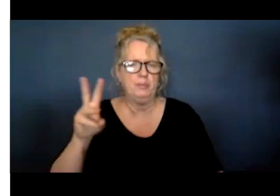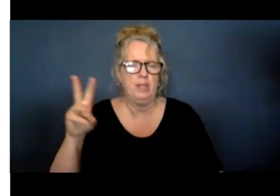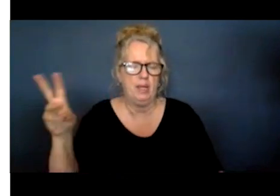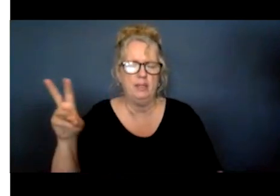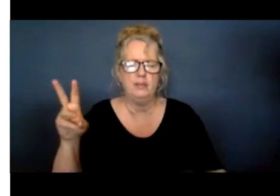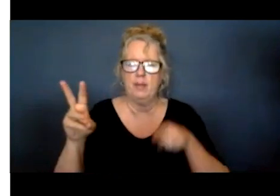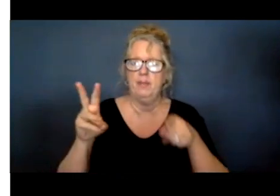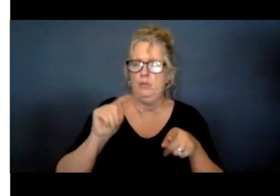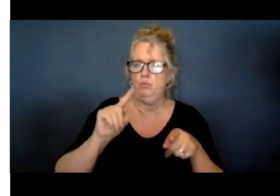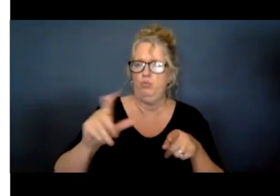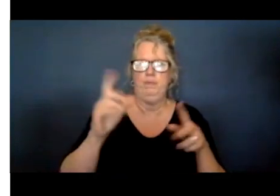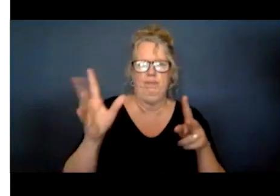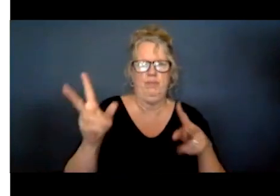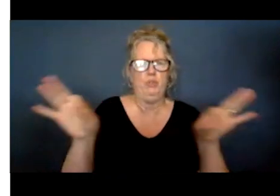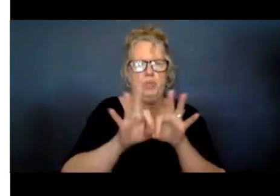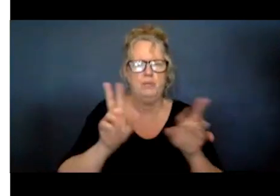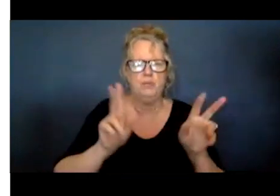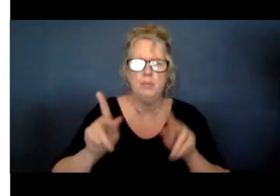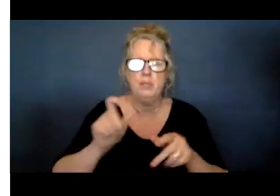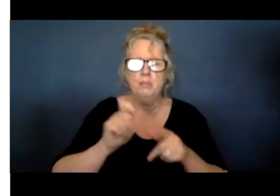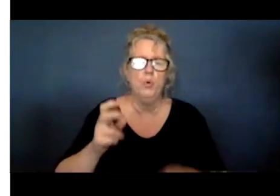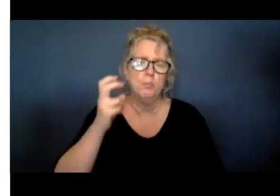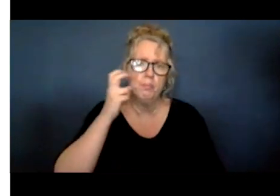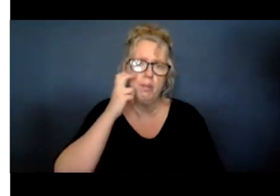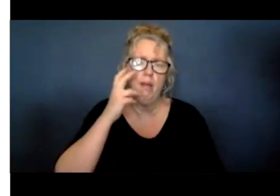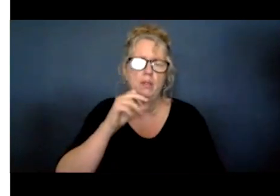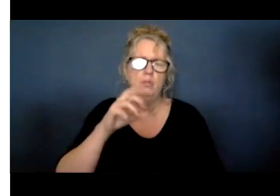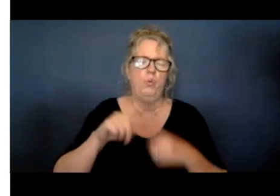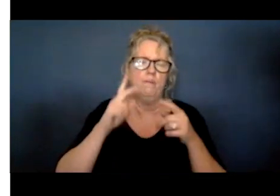tool for individuals who are blind or visually impaired and